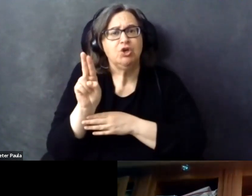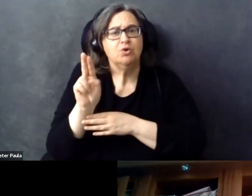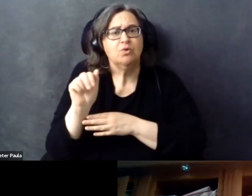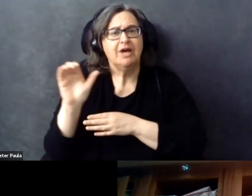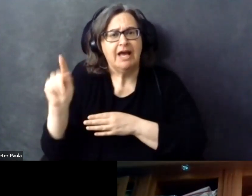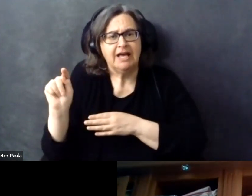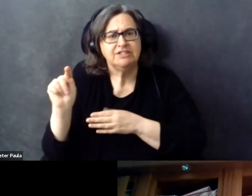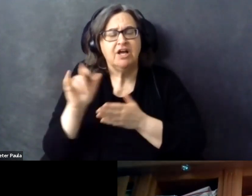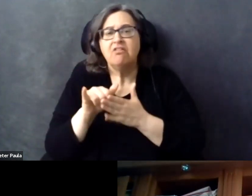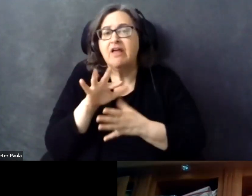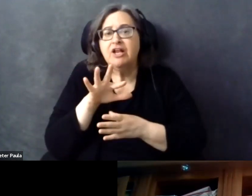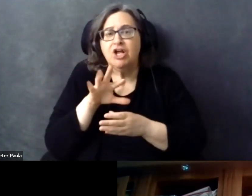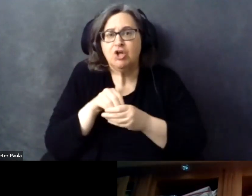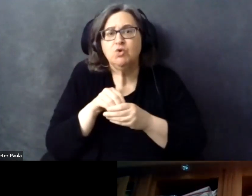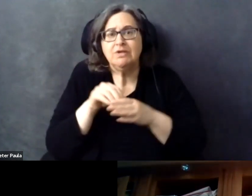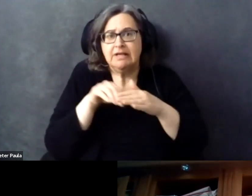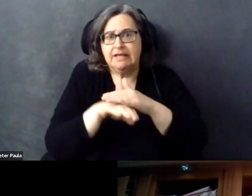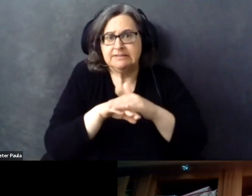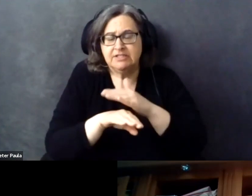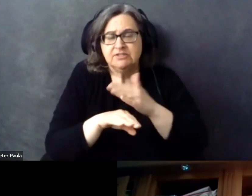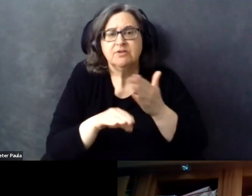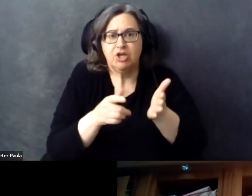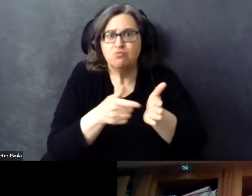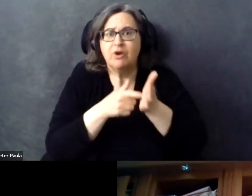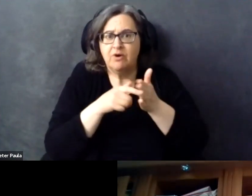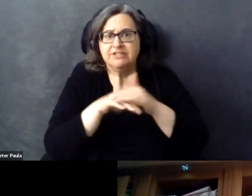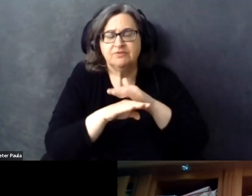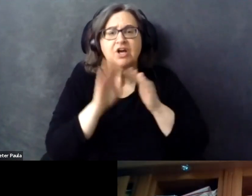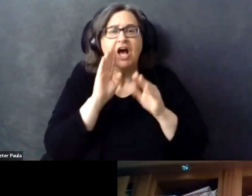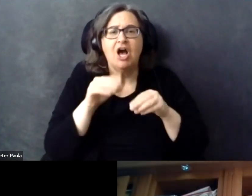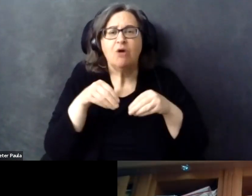operational the accessibility obligations in other